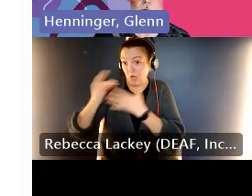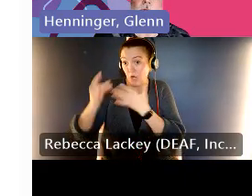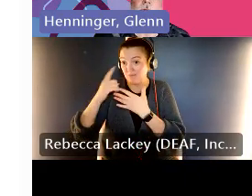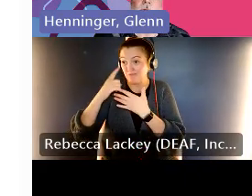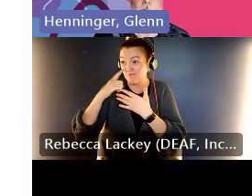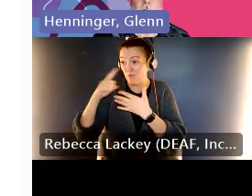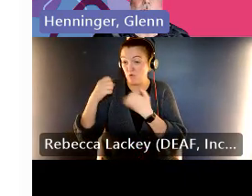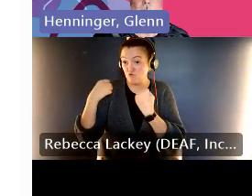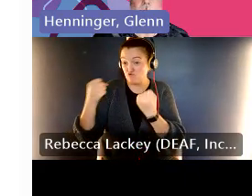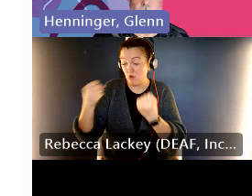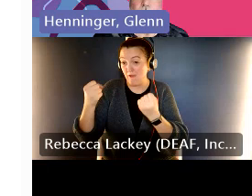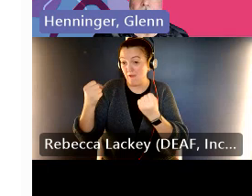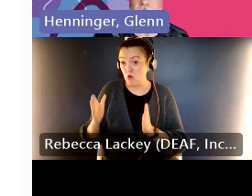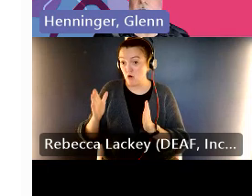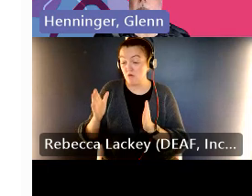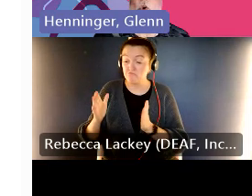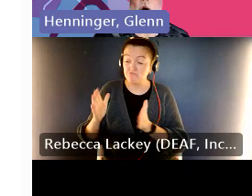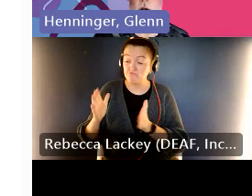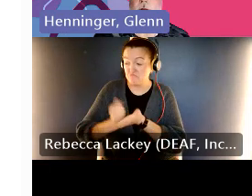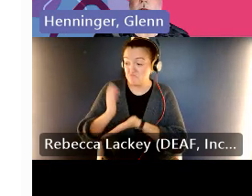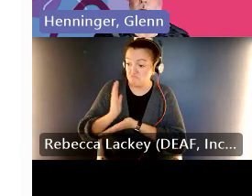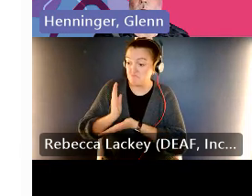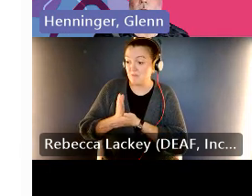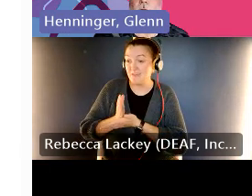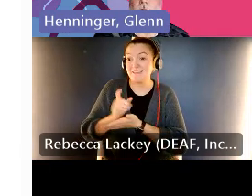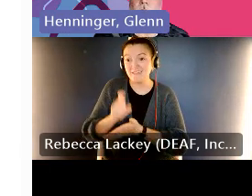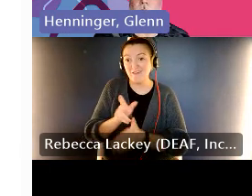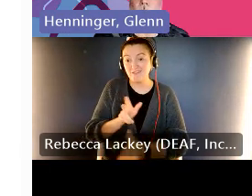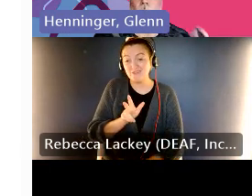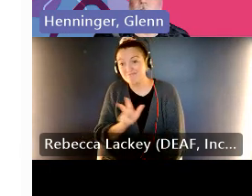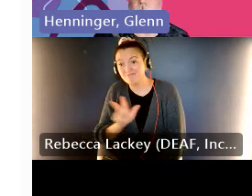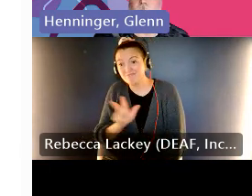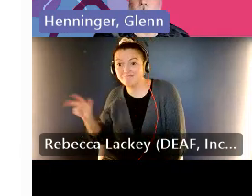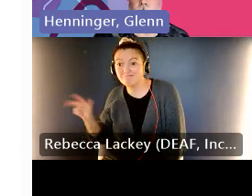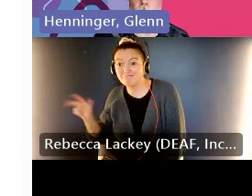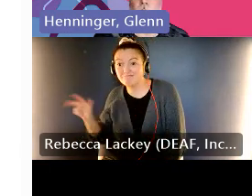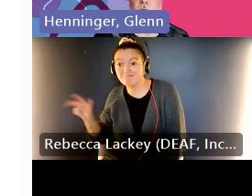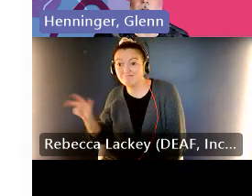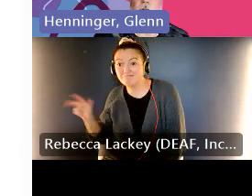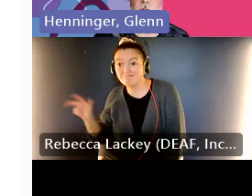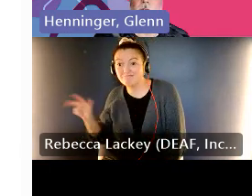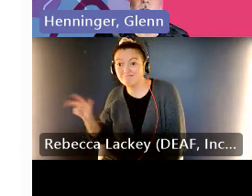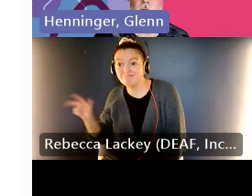them go out of their way to go in A to go in their straight line.